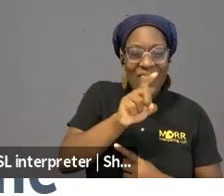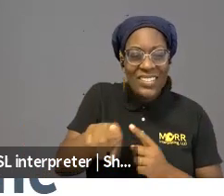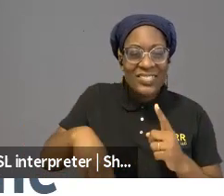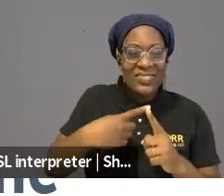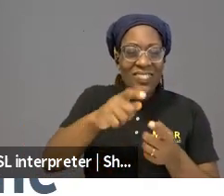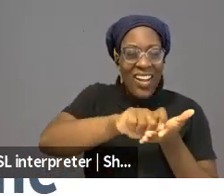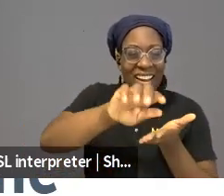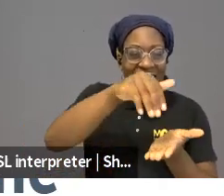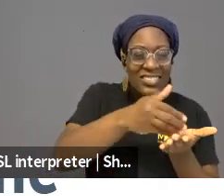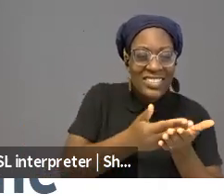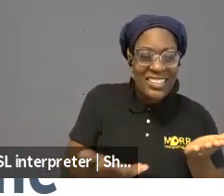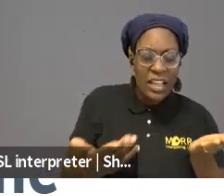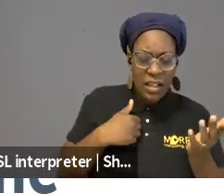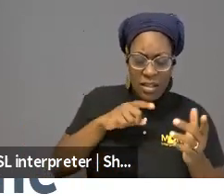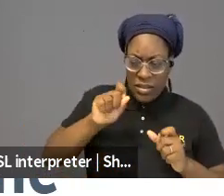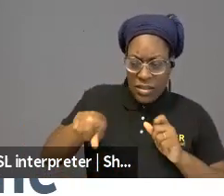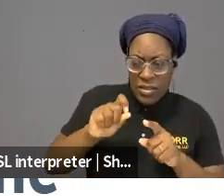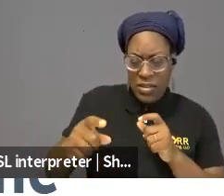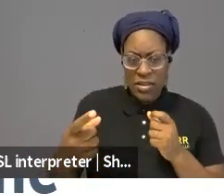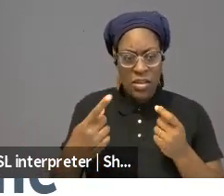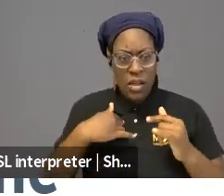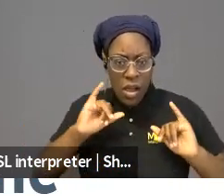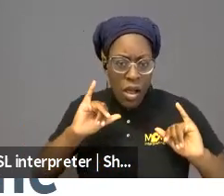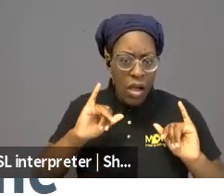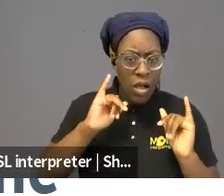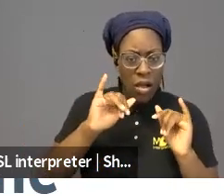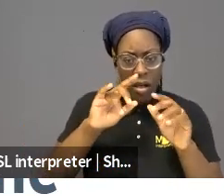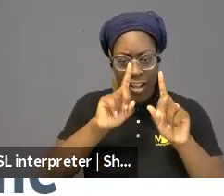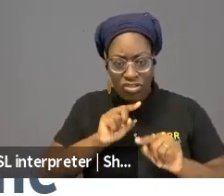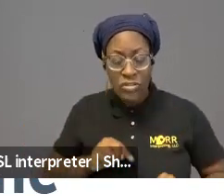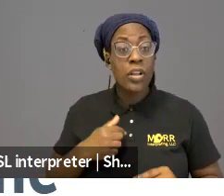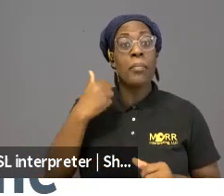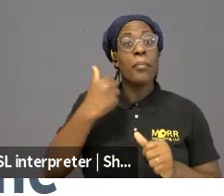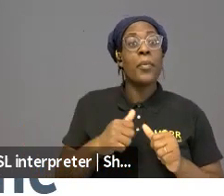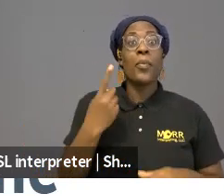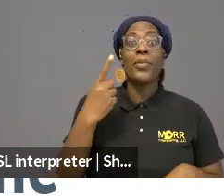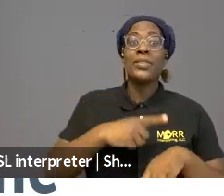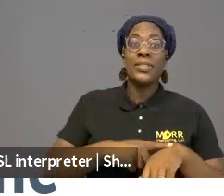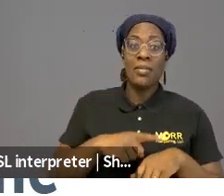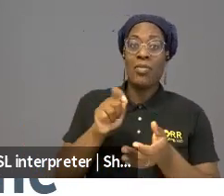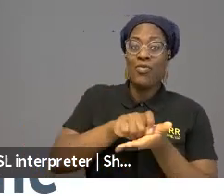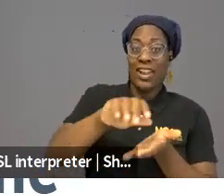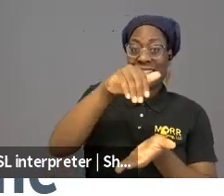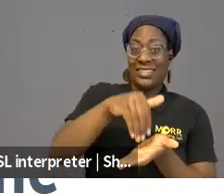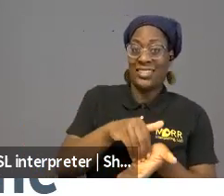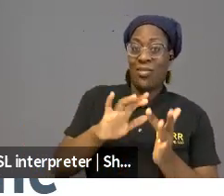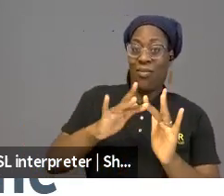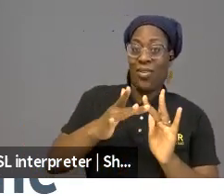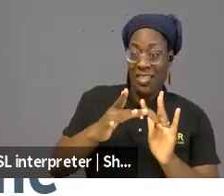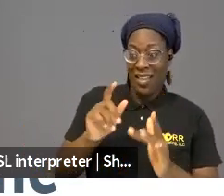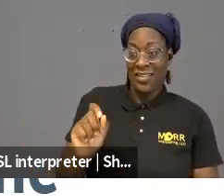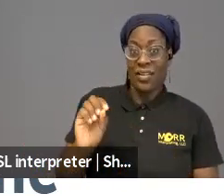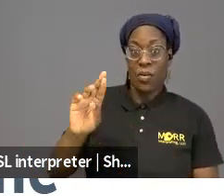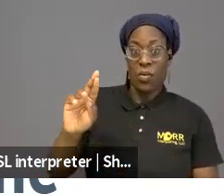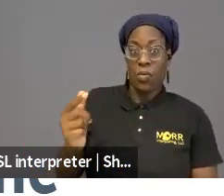that was down and not just a user or local network error saved me so much time and energy,